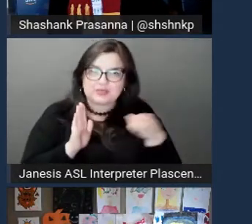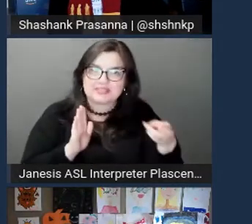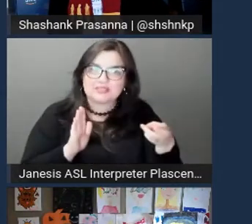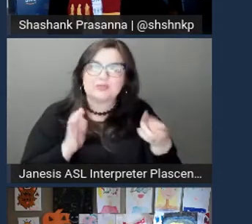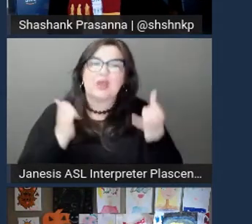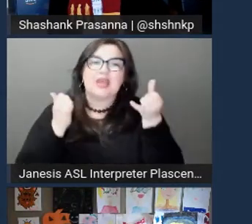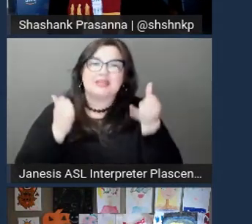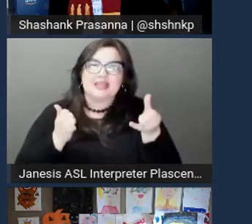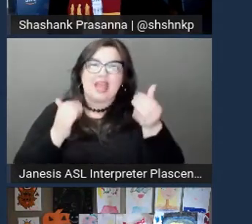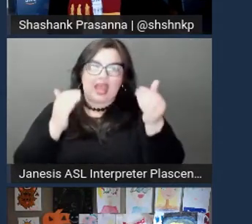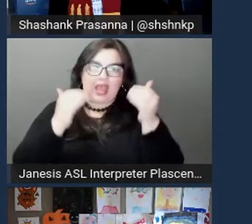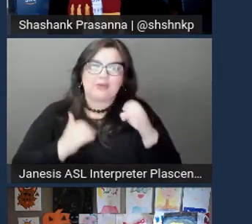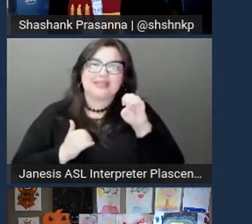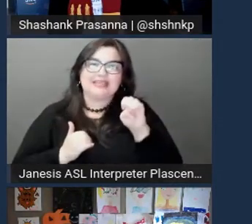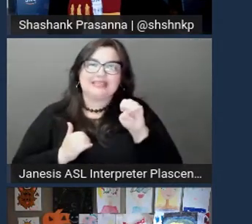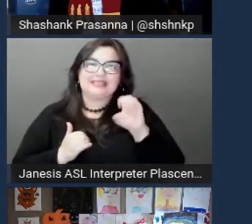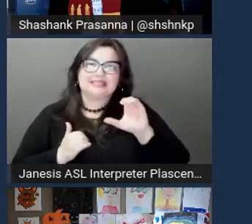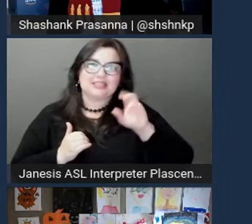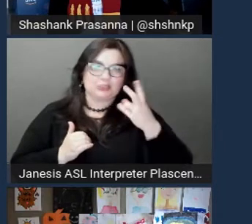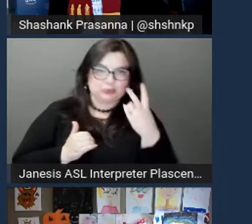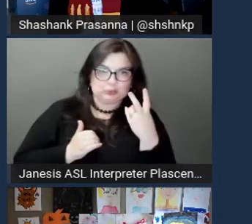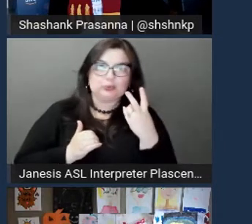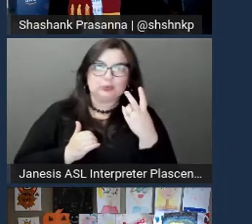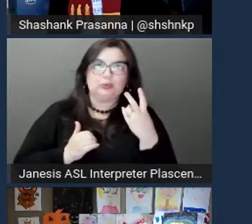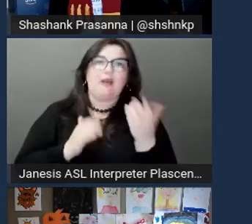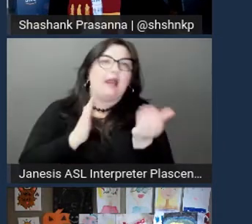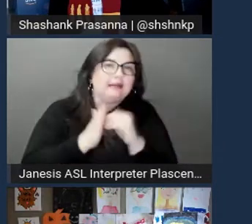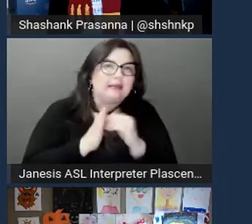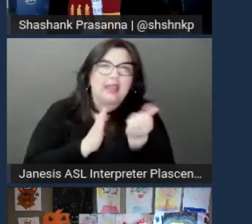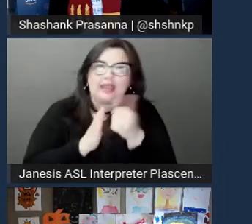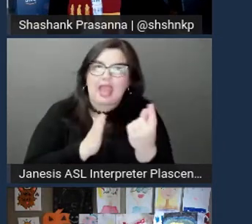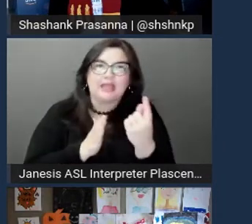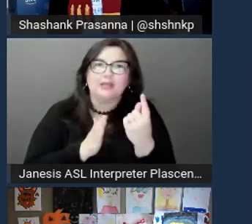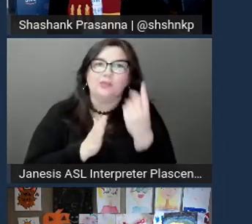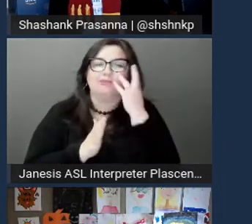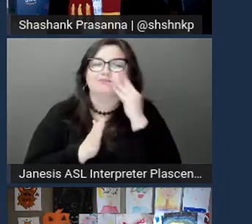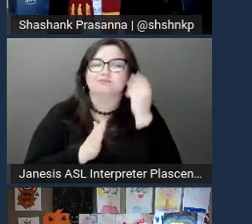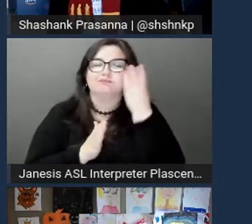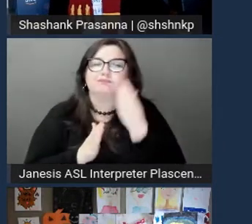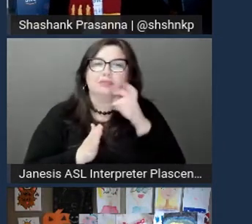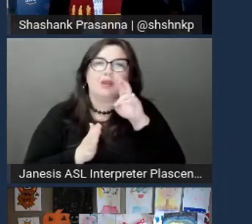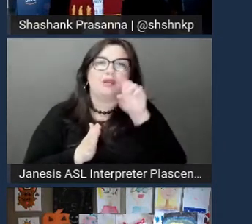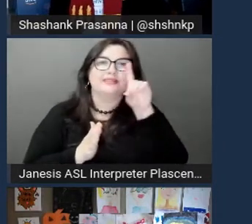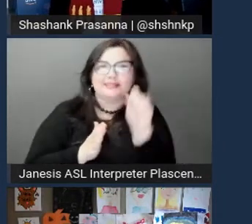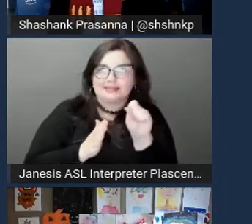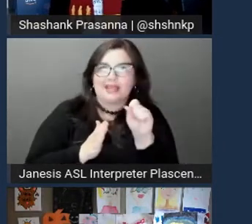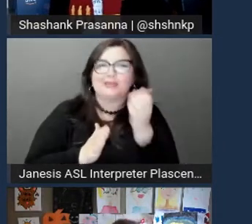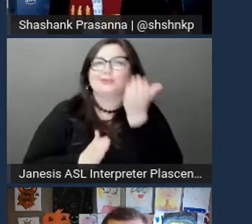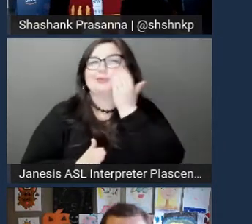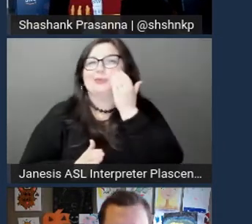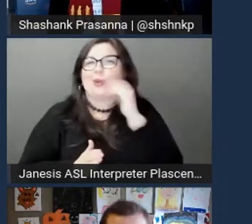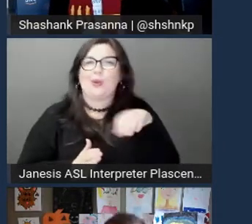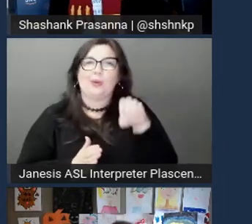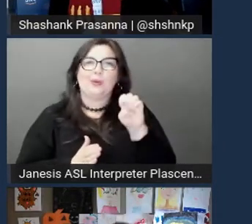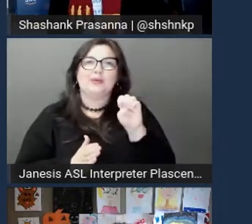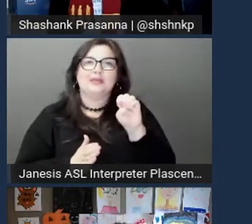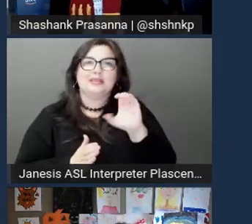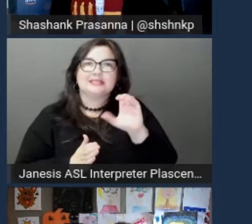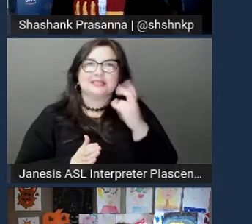and again for anyone who is used to RDS, you know that on EC2, we don't see the information of the course.